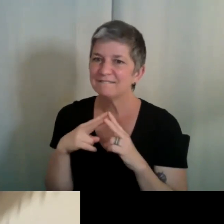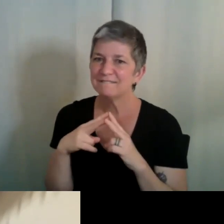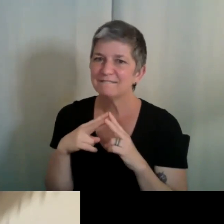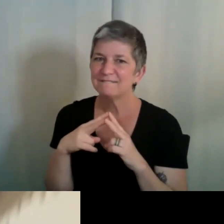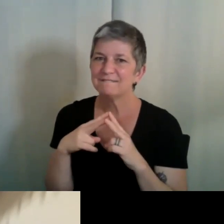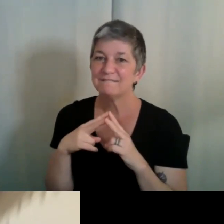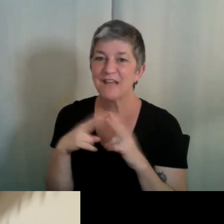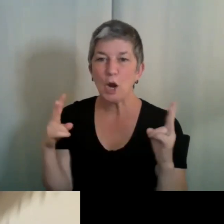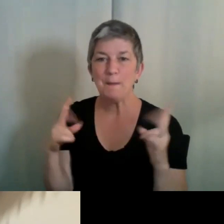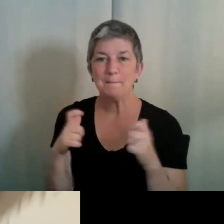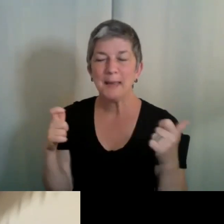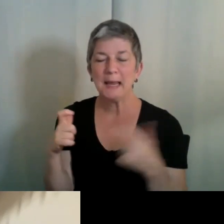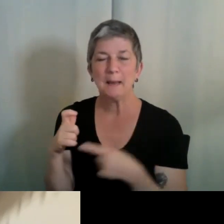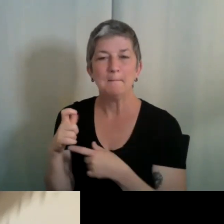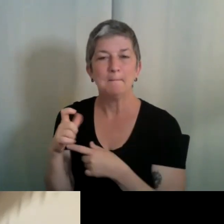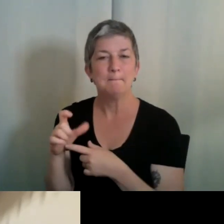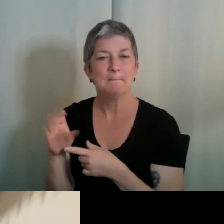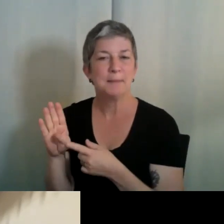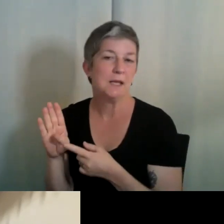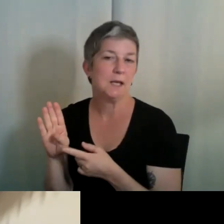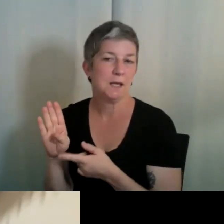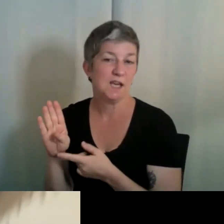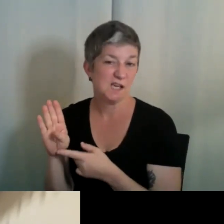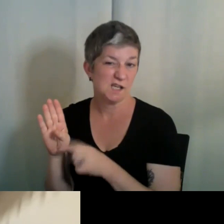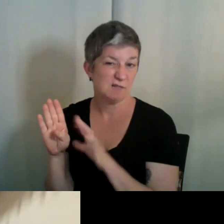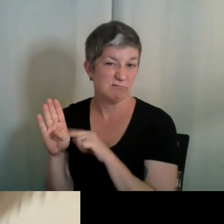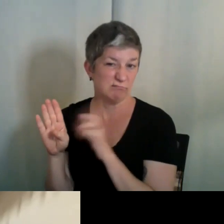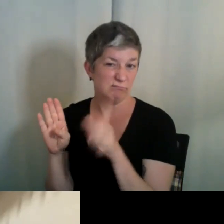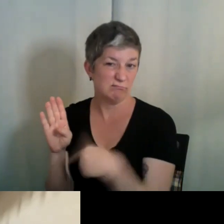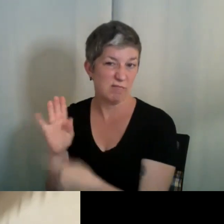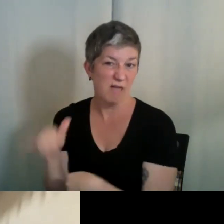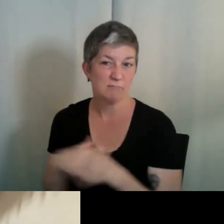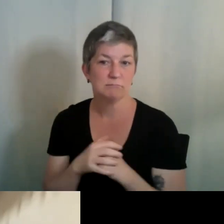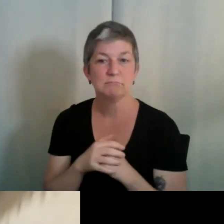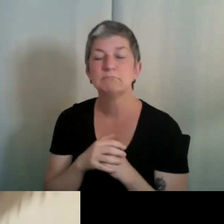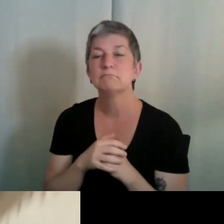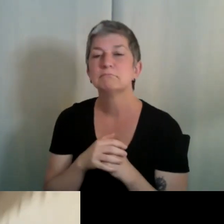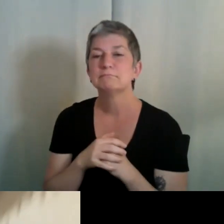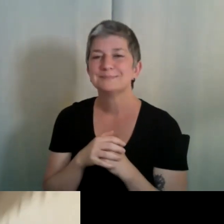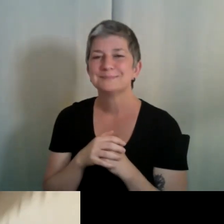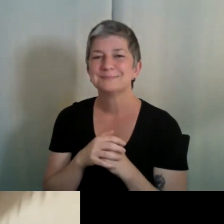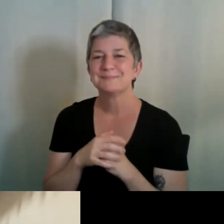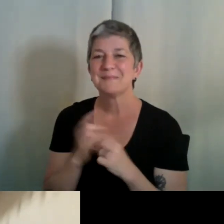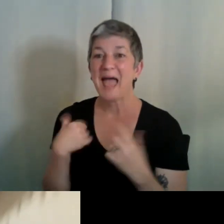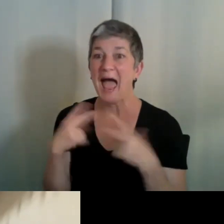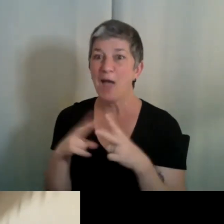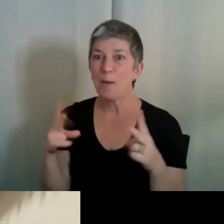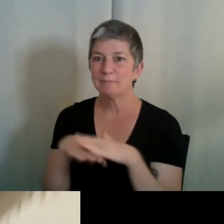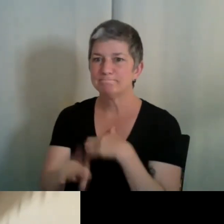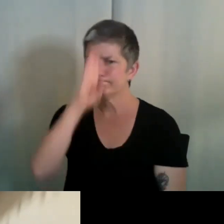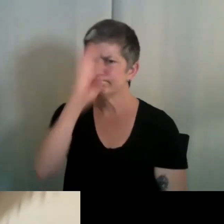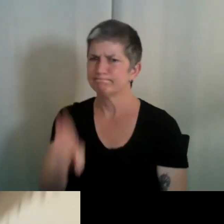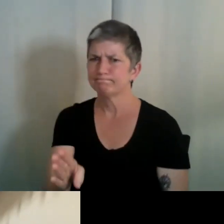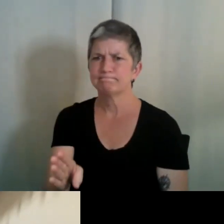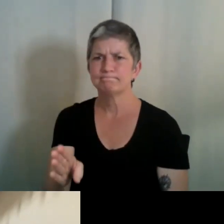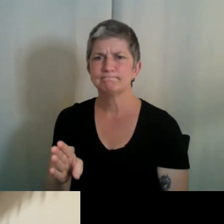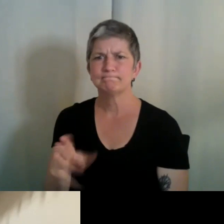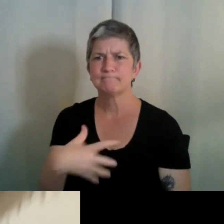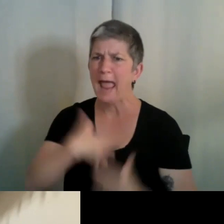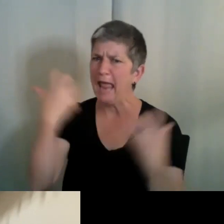say B, I went in there, very straight faced very angry, and